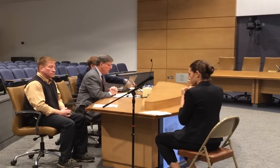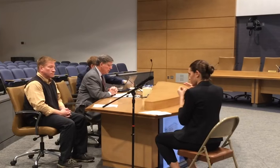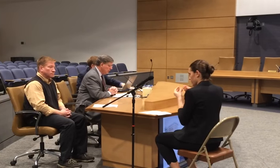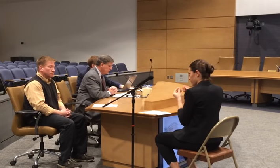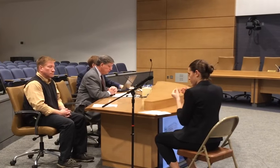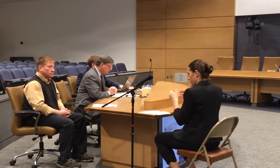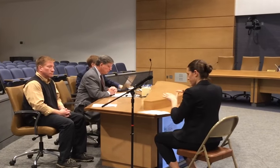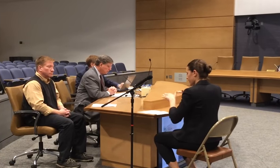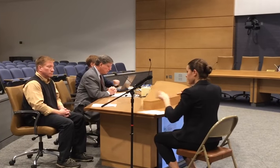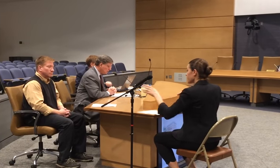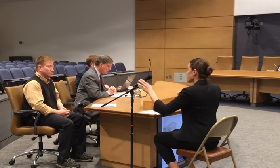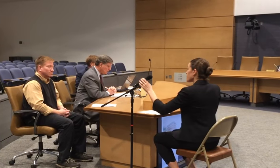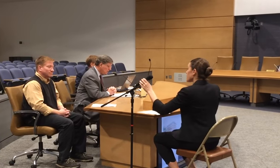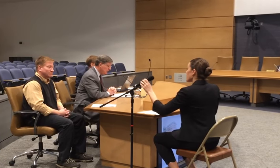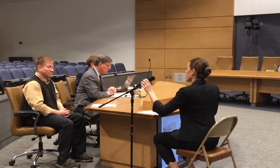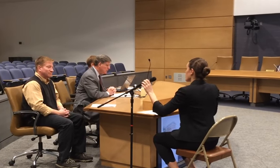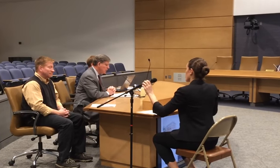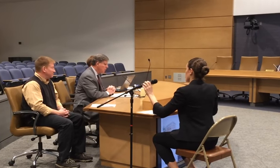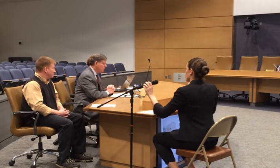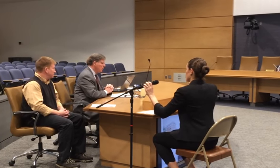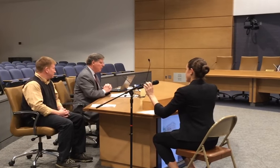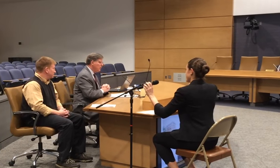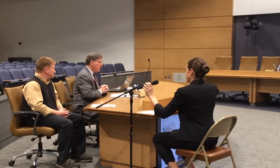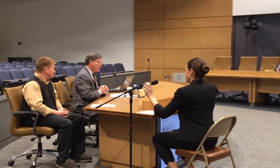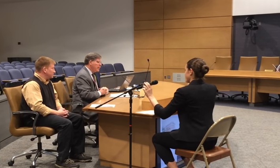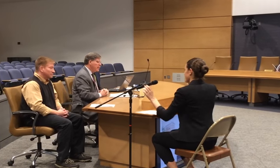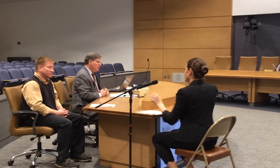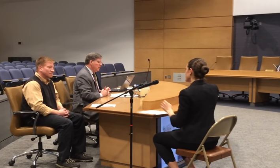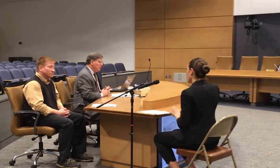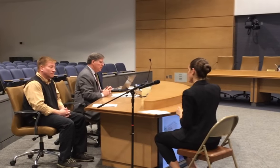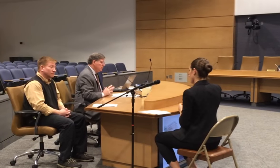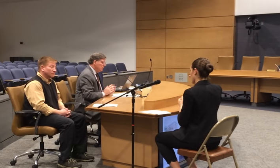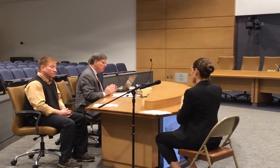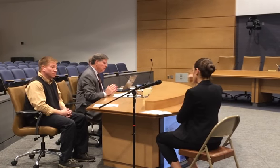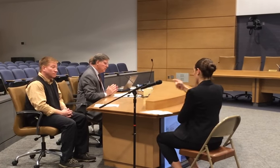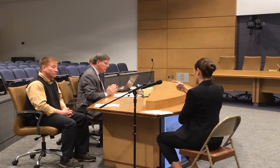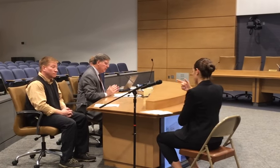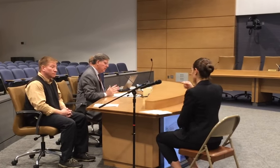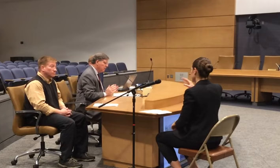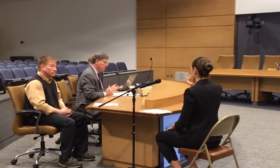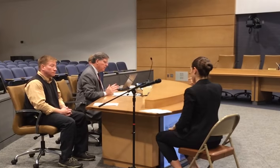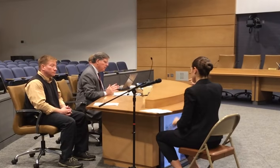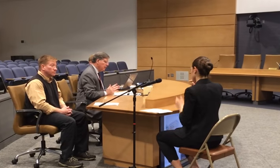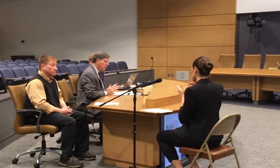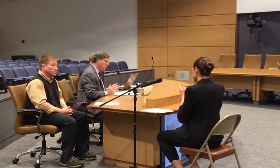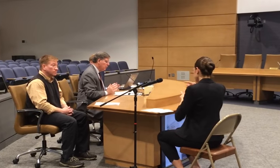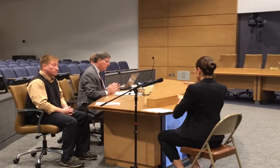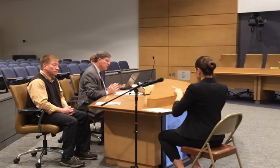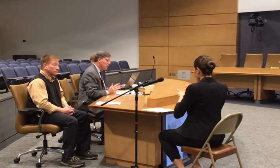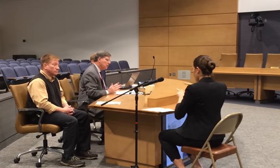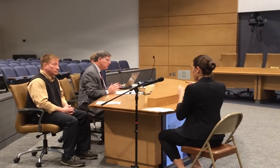More recently, Thompson Hall was awarded a grant to study their building for a historic